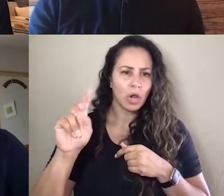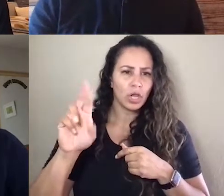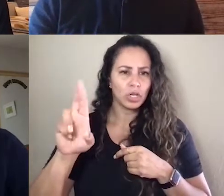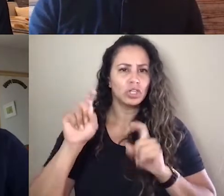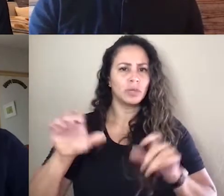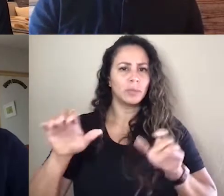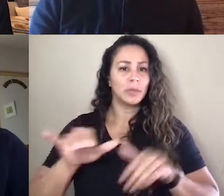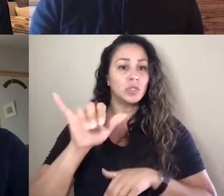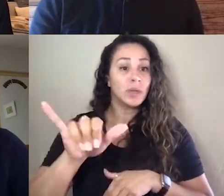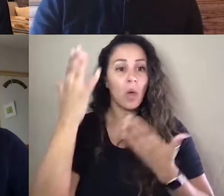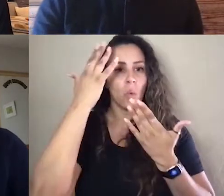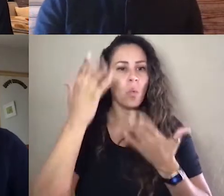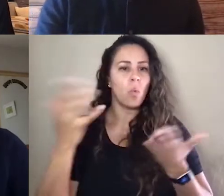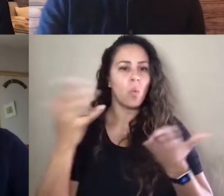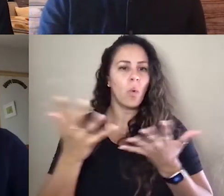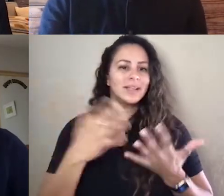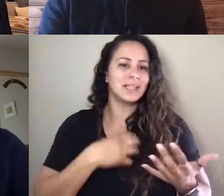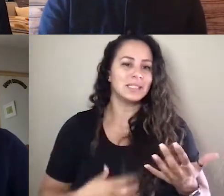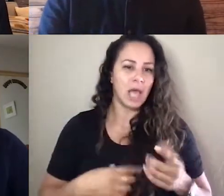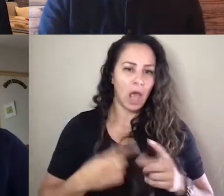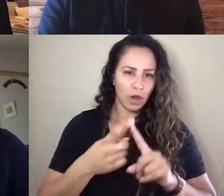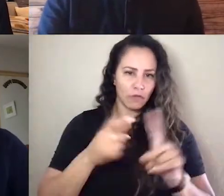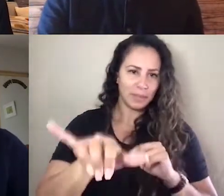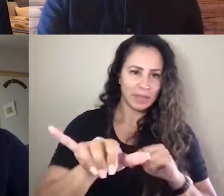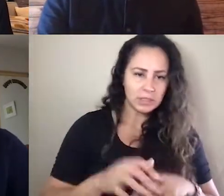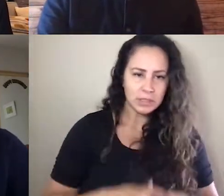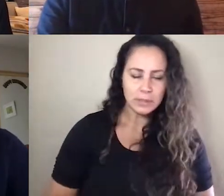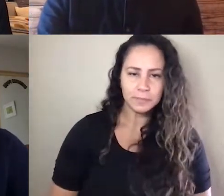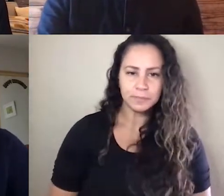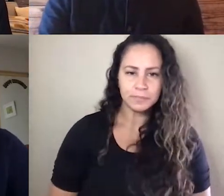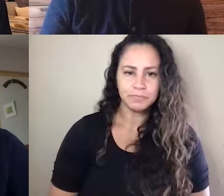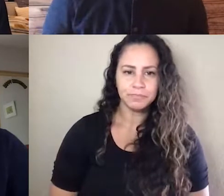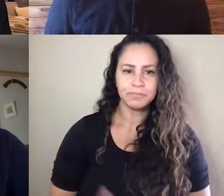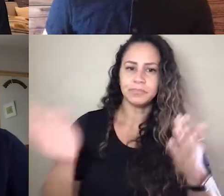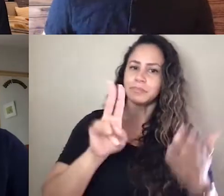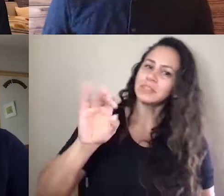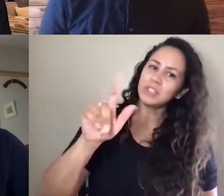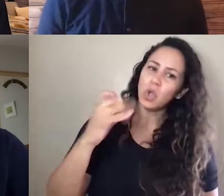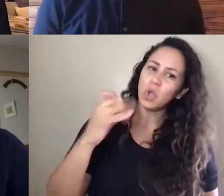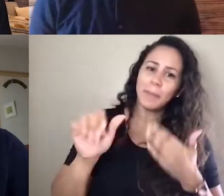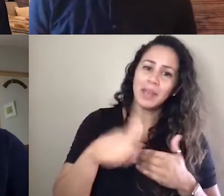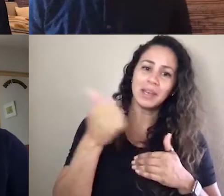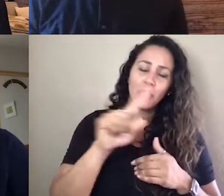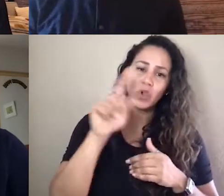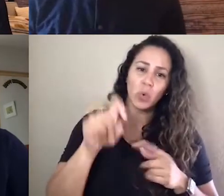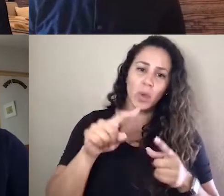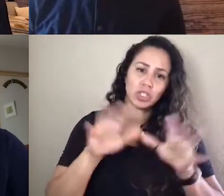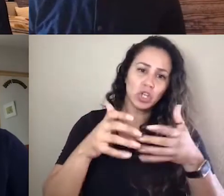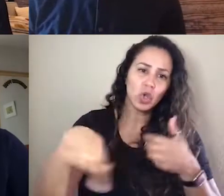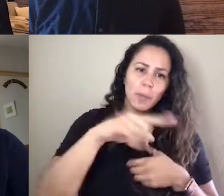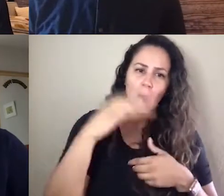YEAH, AND MAYBE ANOTHER QUESTION TO THE GROUP, WHY IS IT -- OR MAYBE SOME CONTEXT OF HOW WE ARE THINKING